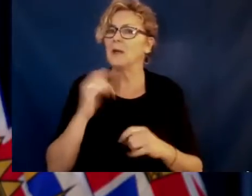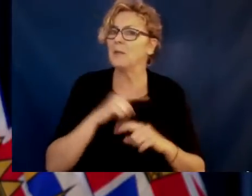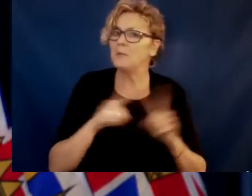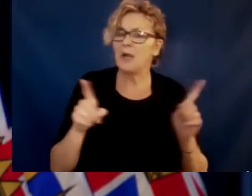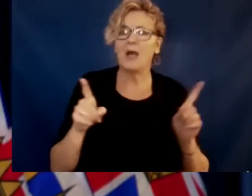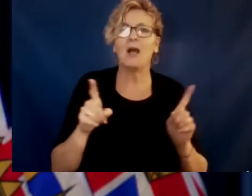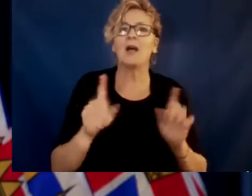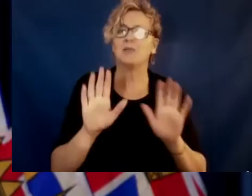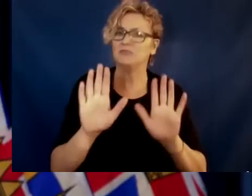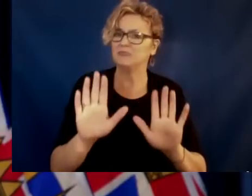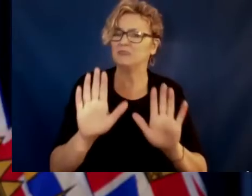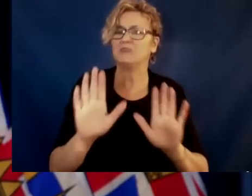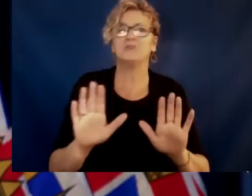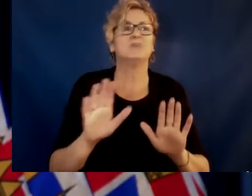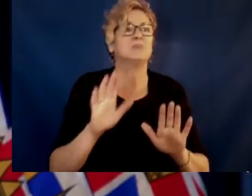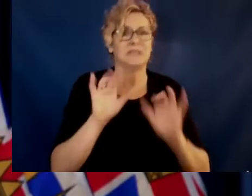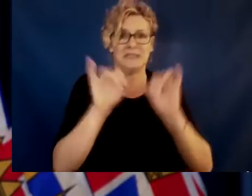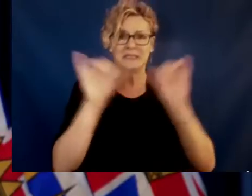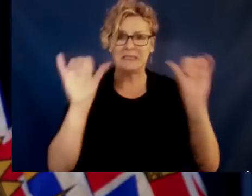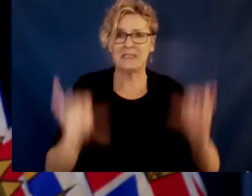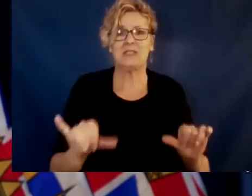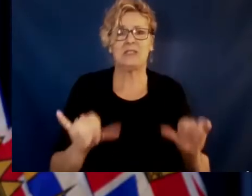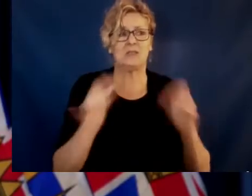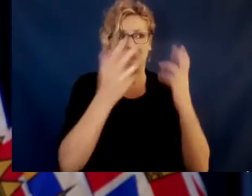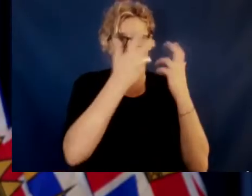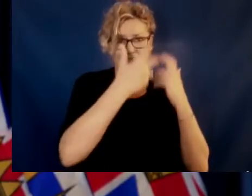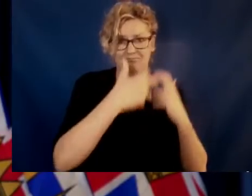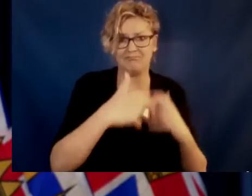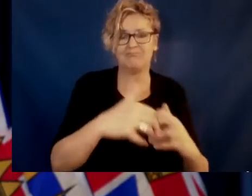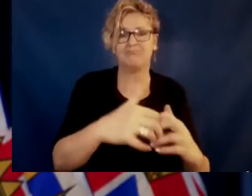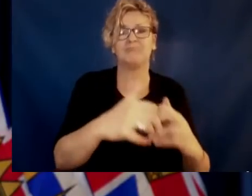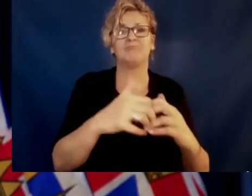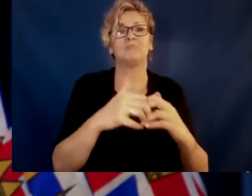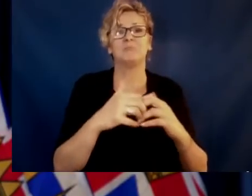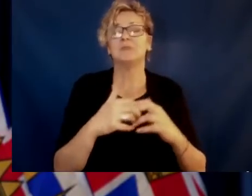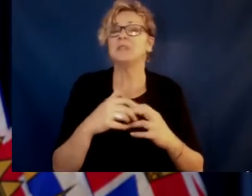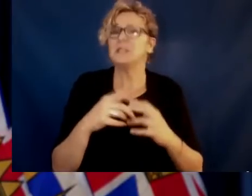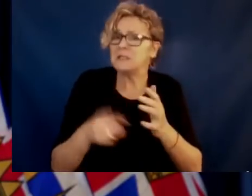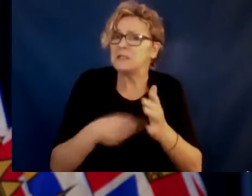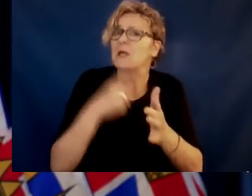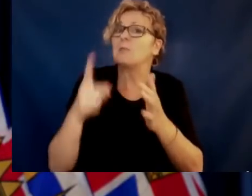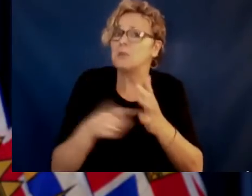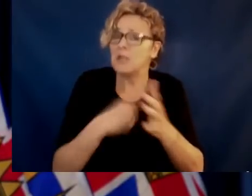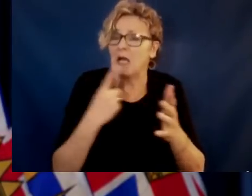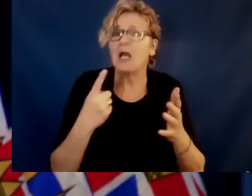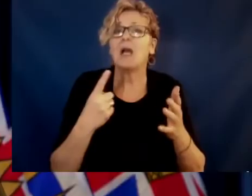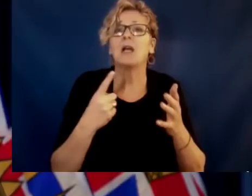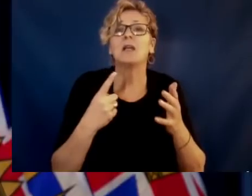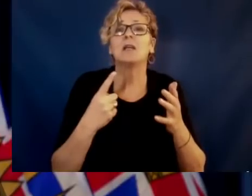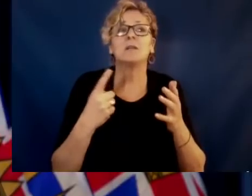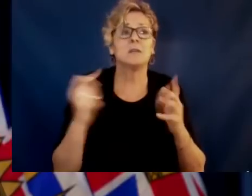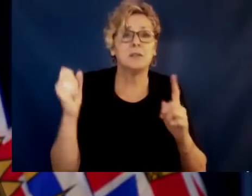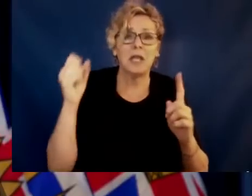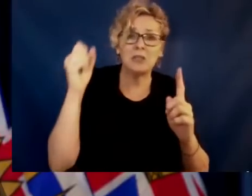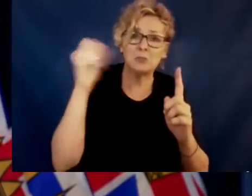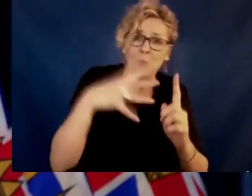now almost two months, and we know that sometimes there are exposures in schools. But we have not seen widespread outbreaks.